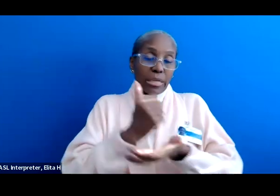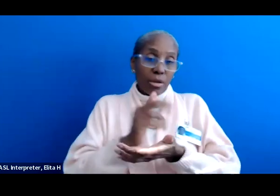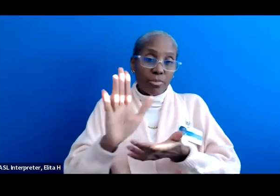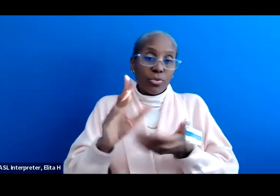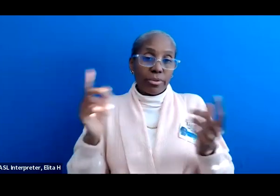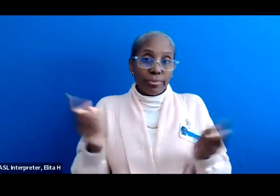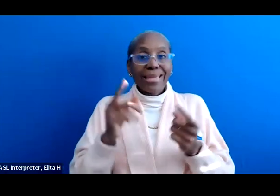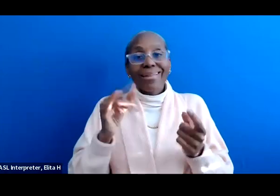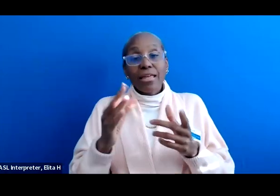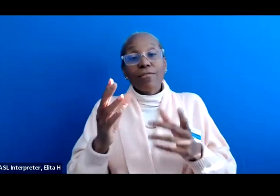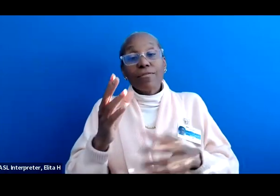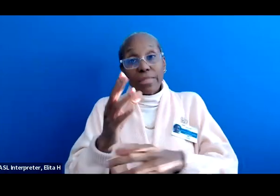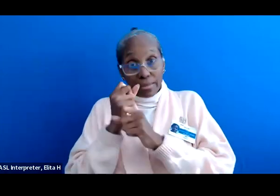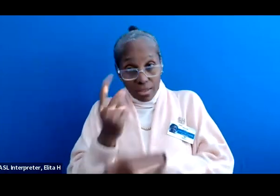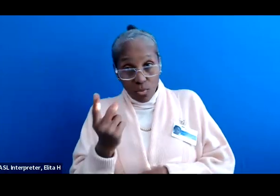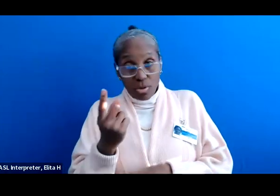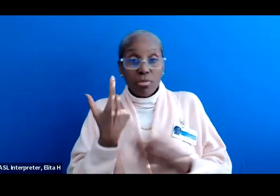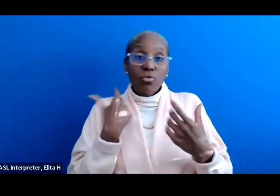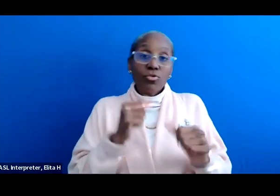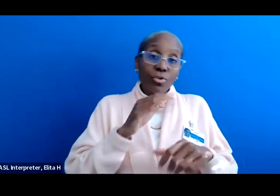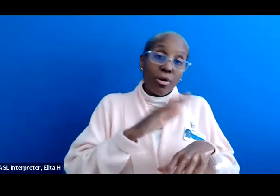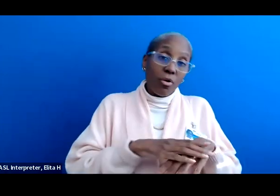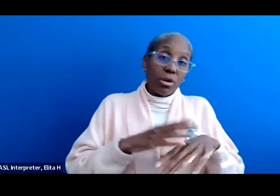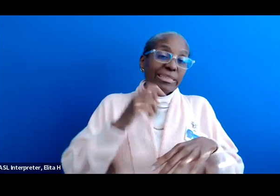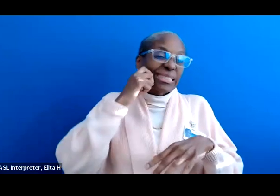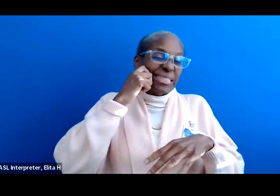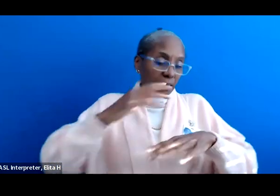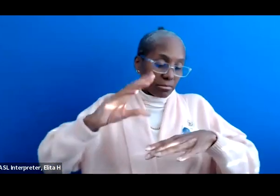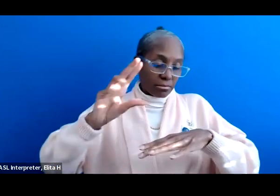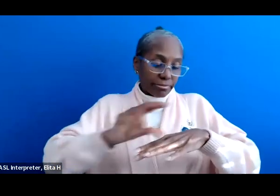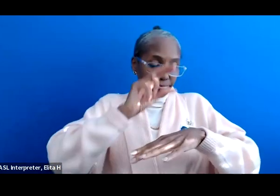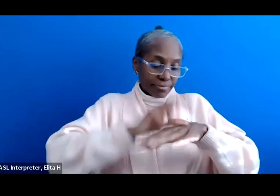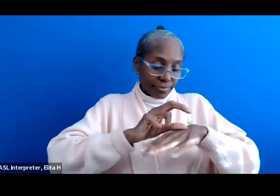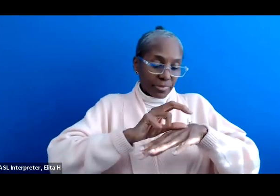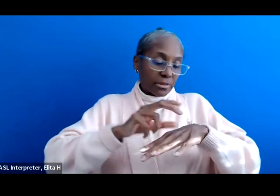If you can get one and try it on the surface of your skin first, see how it works.